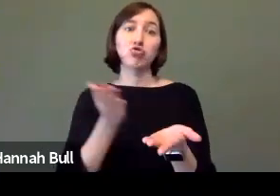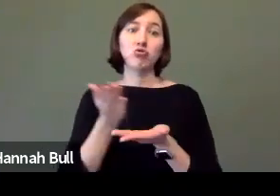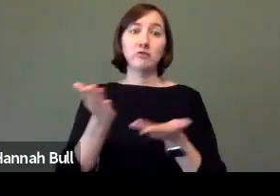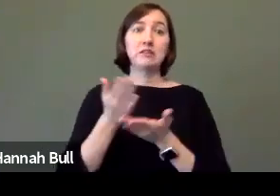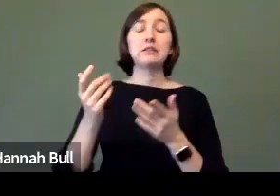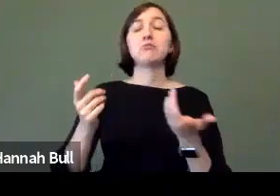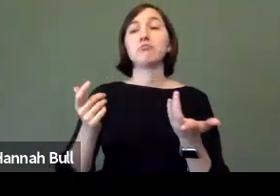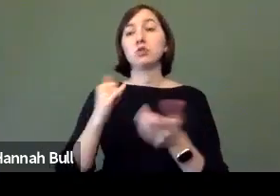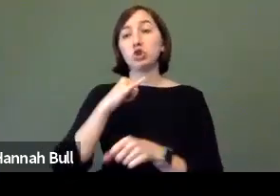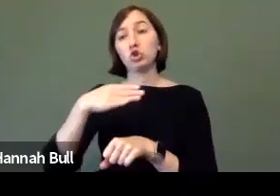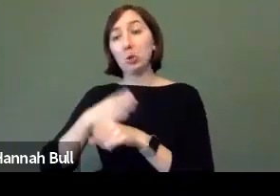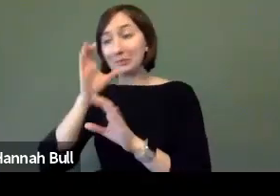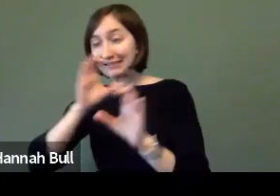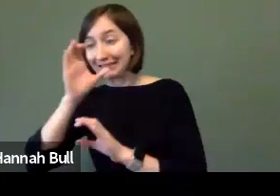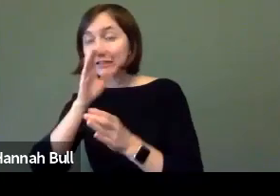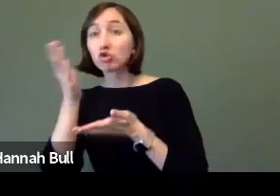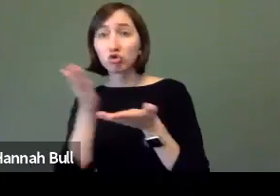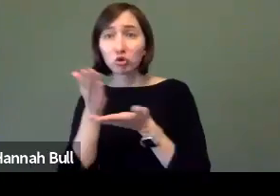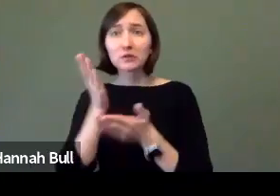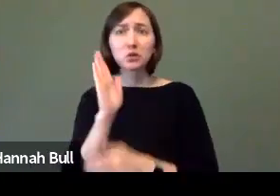job seeking services,